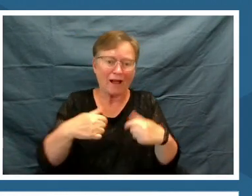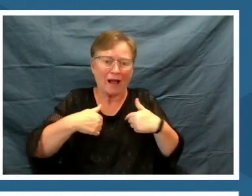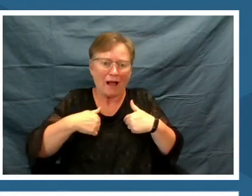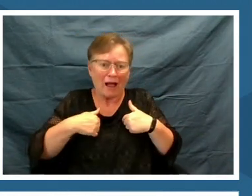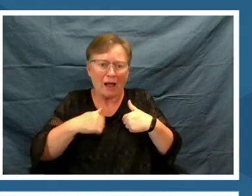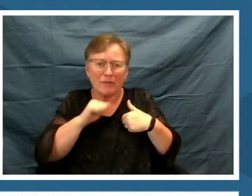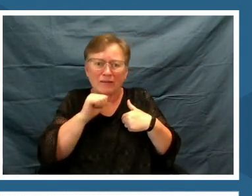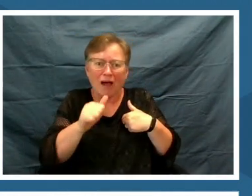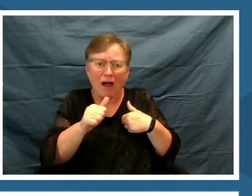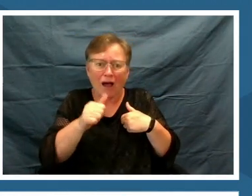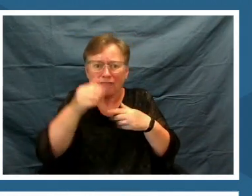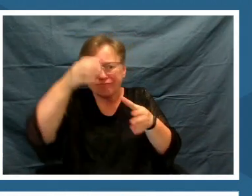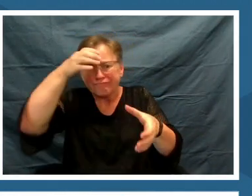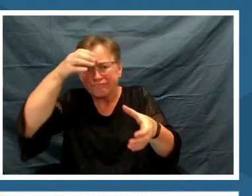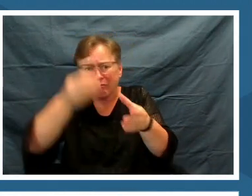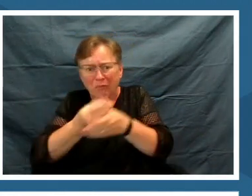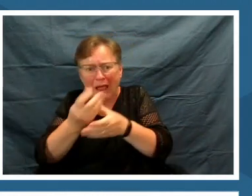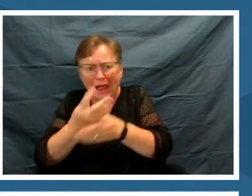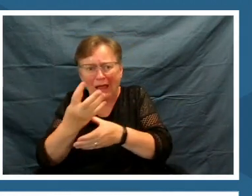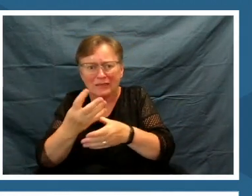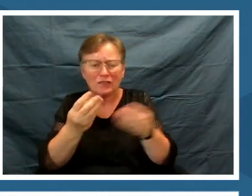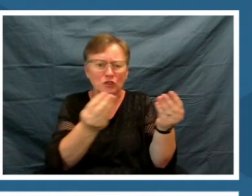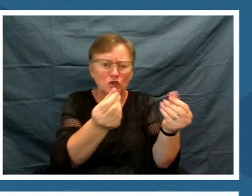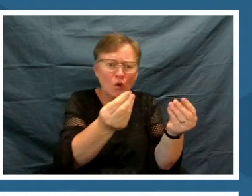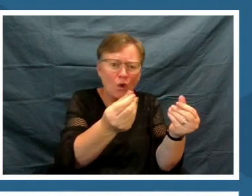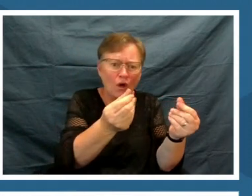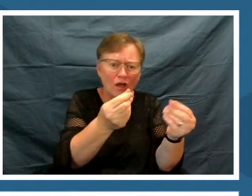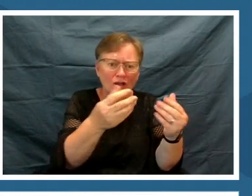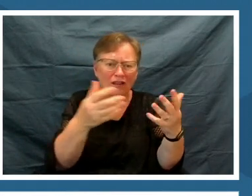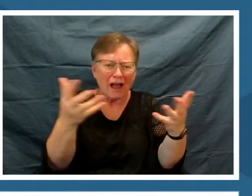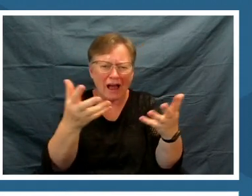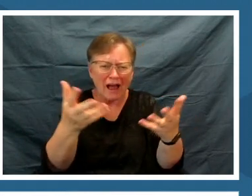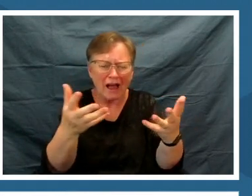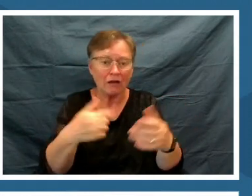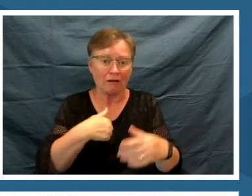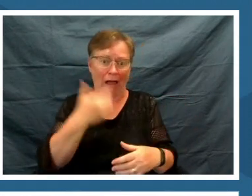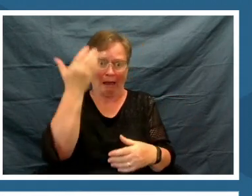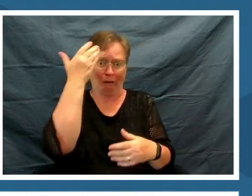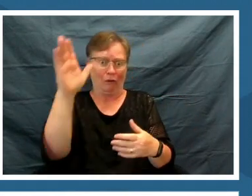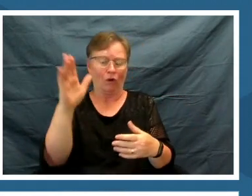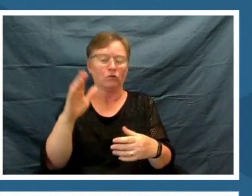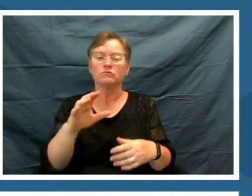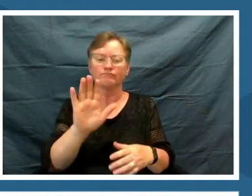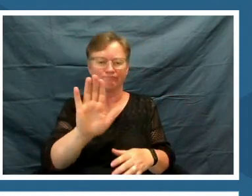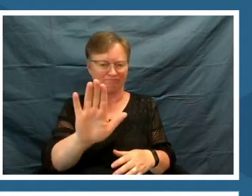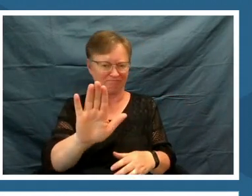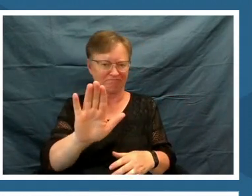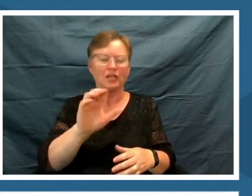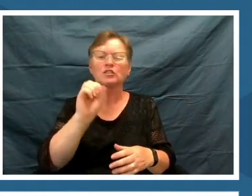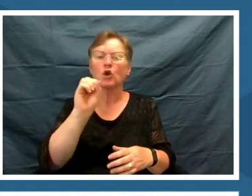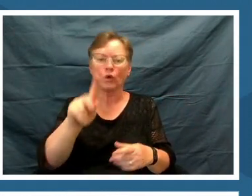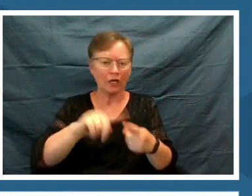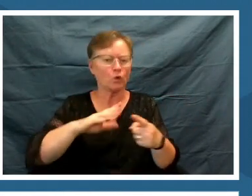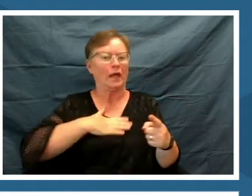soil and you know what it's okay to admit that to your students they're going to